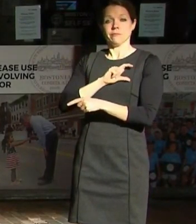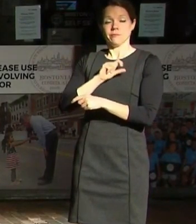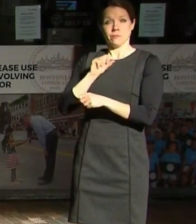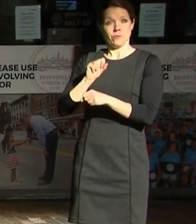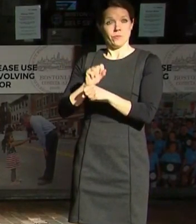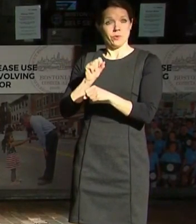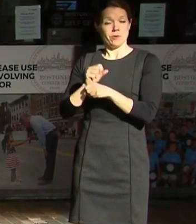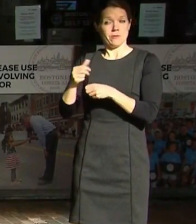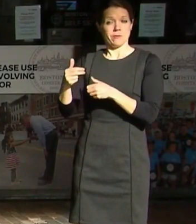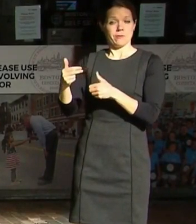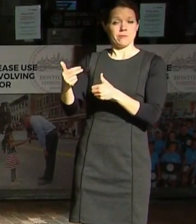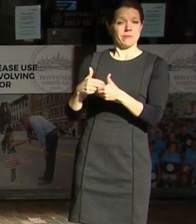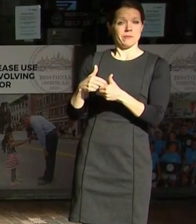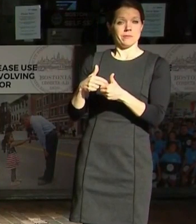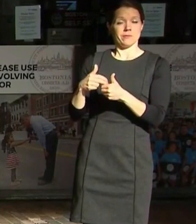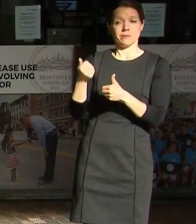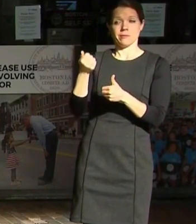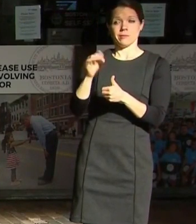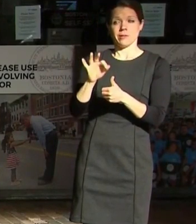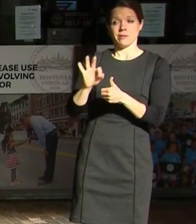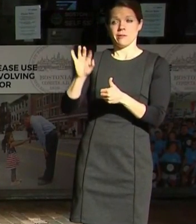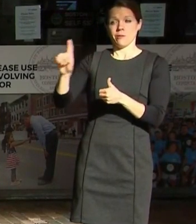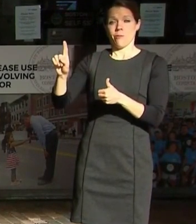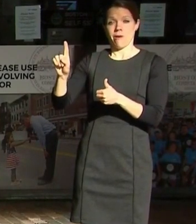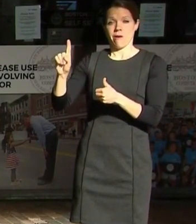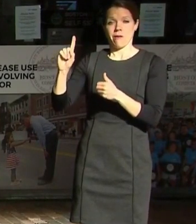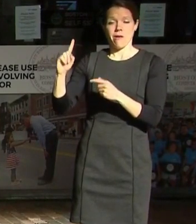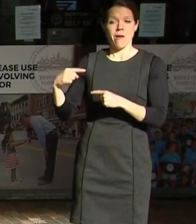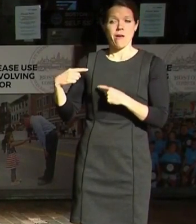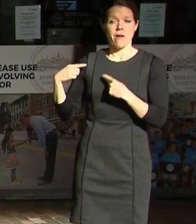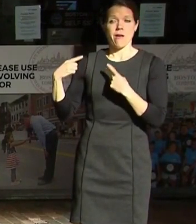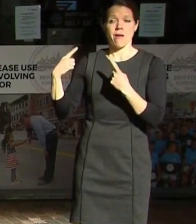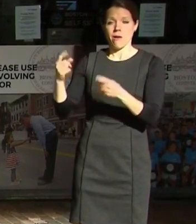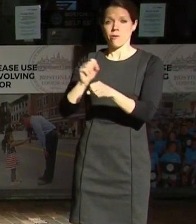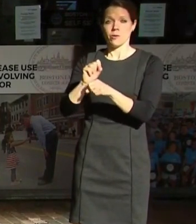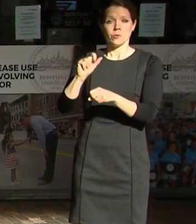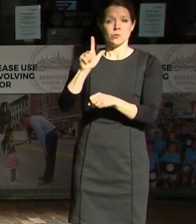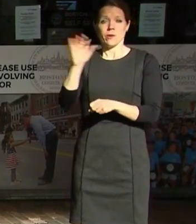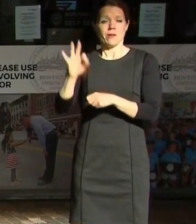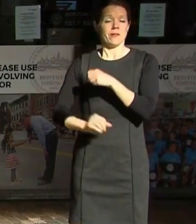THE PASSING OF OUR BROTHER. 29 YEAR VETERAN OF THE BOSTON